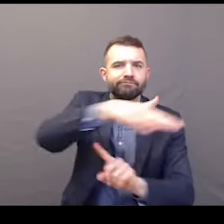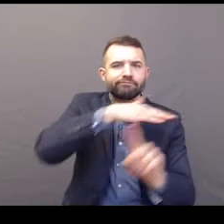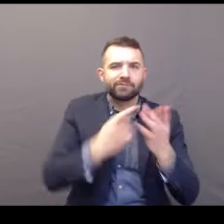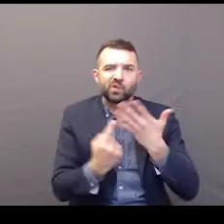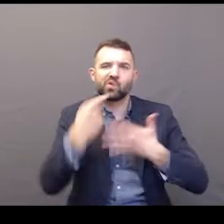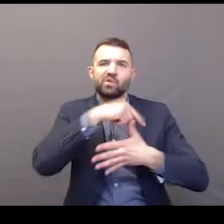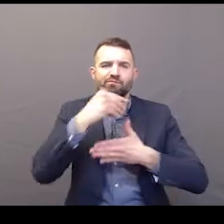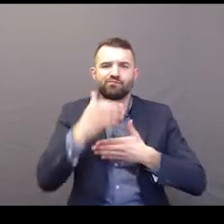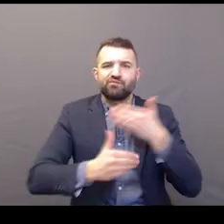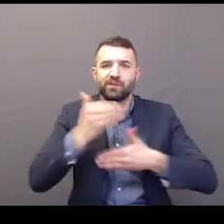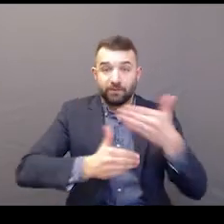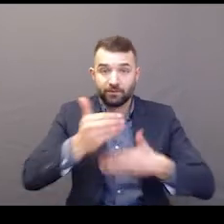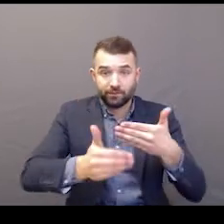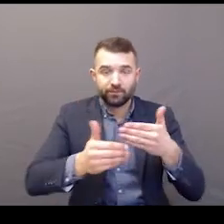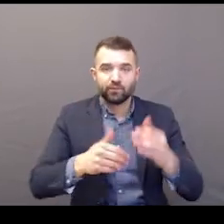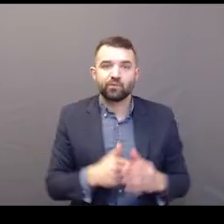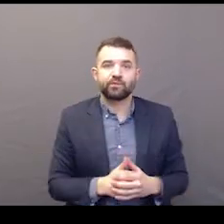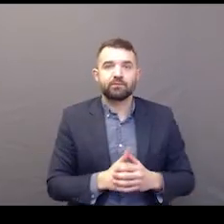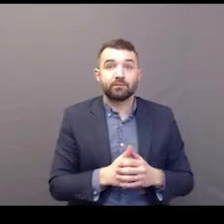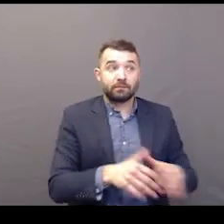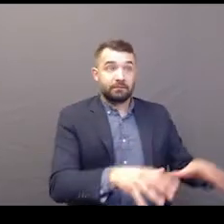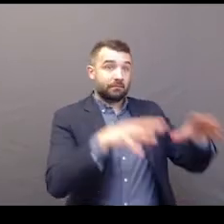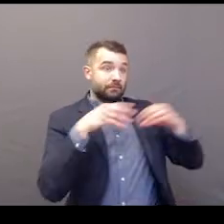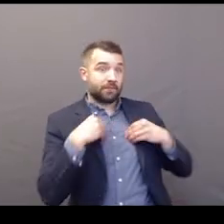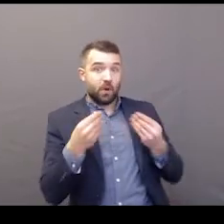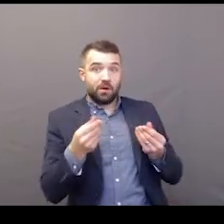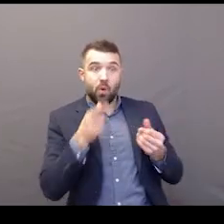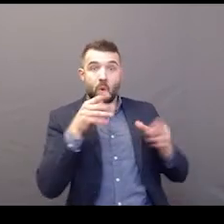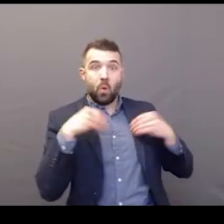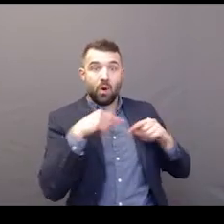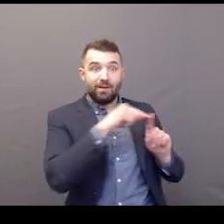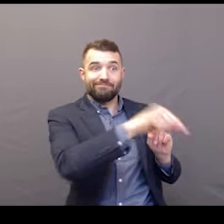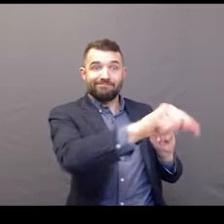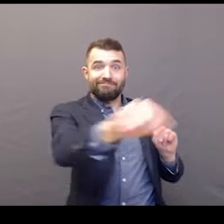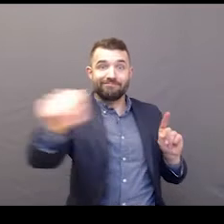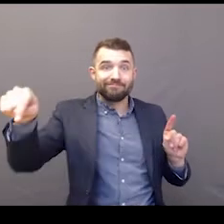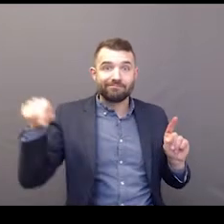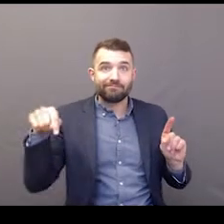meeting with property owners to learn about their needs, answer questions and inform the design.